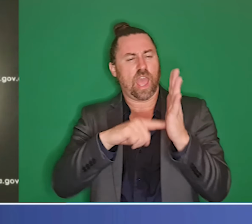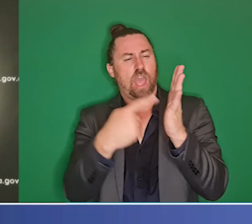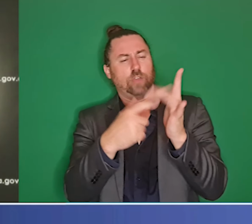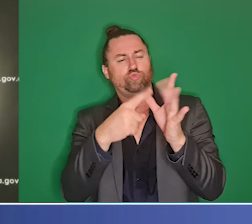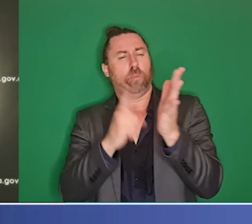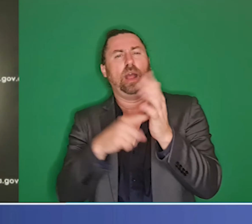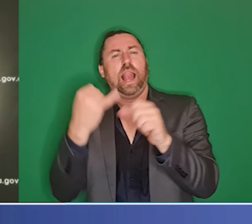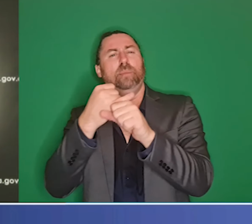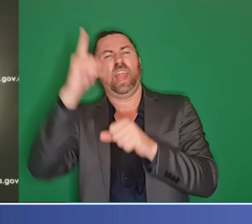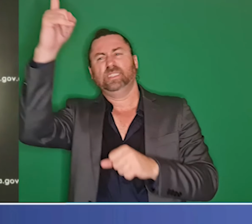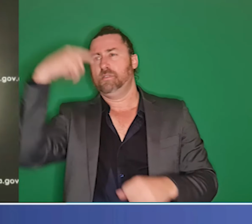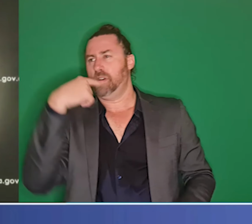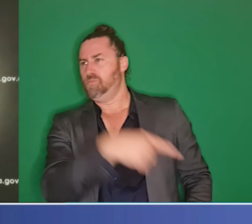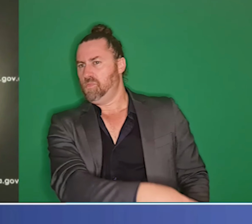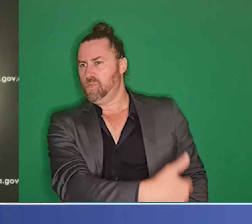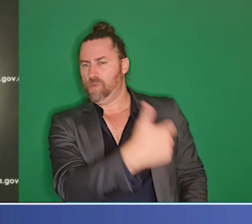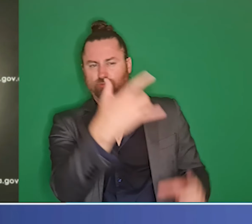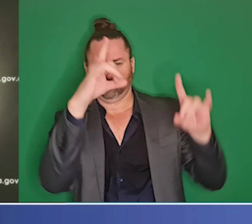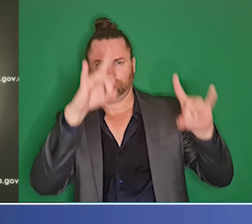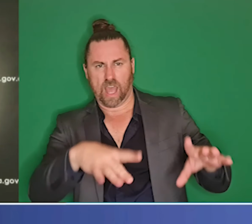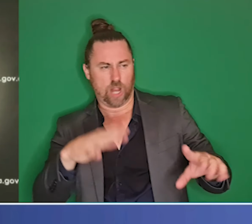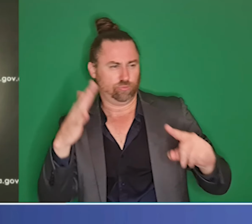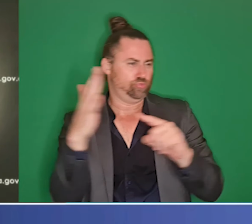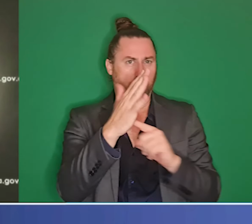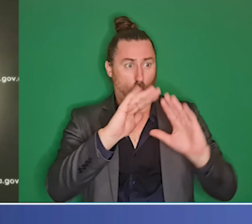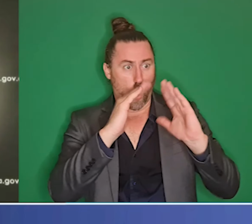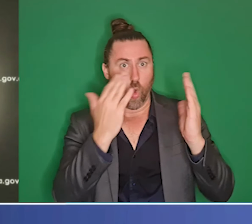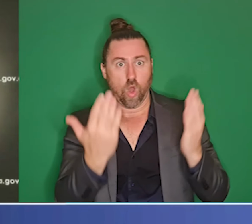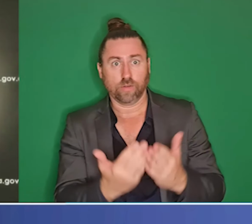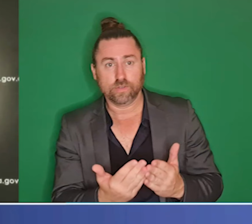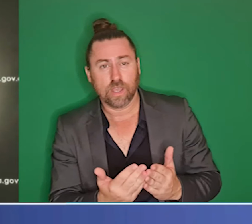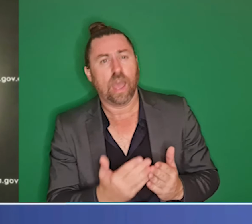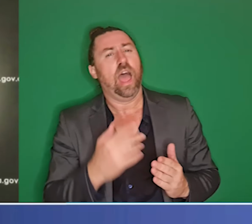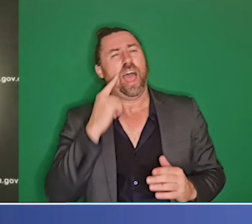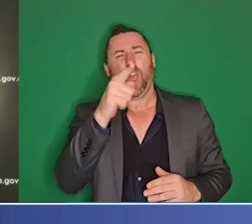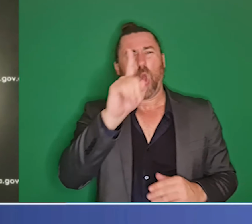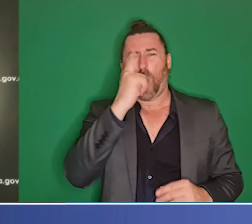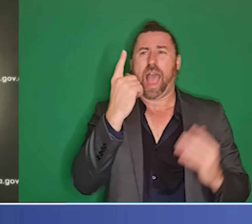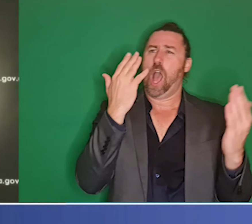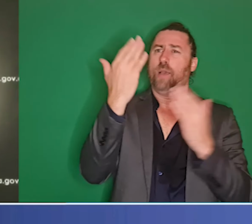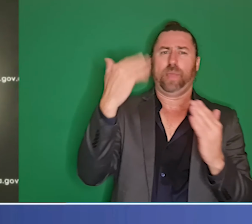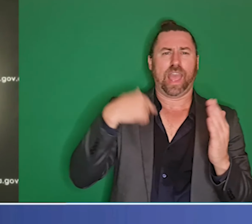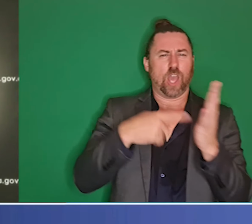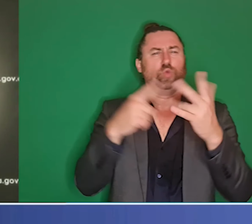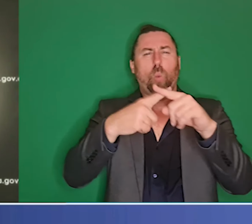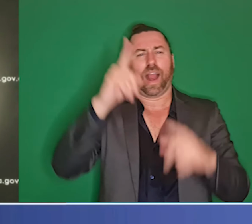as one of the most accurate testing nations in the world. And sometimes people compare us with the UK, and I have enormous respect for the UK,